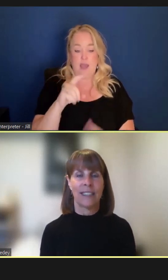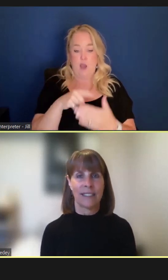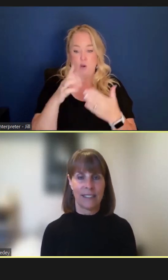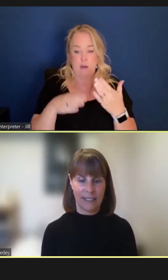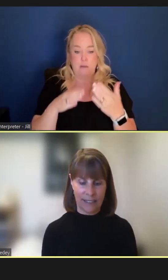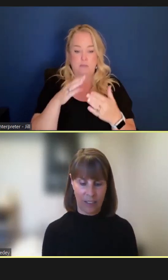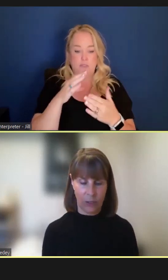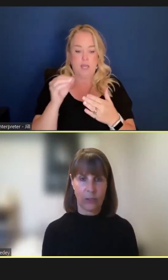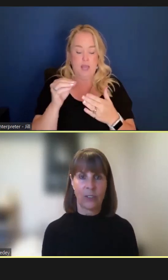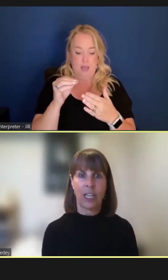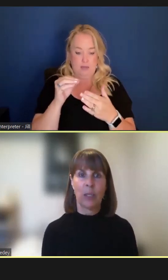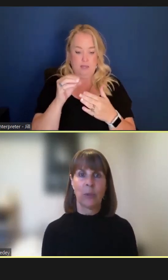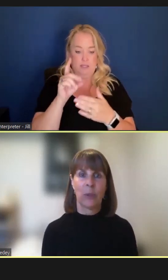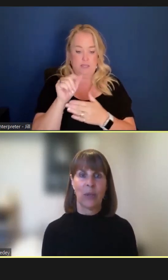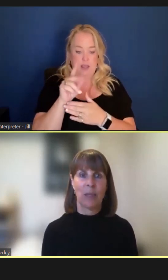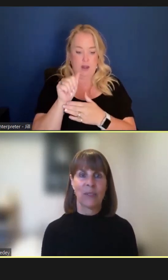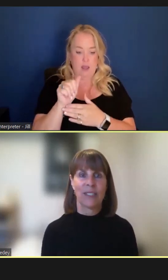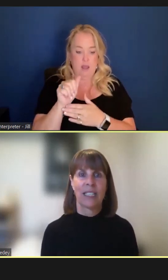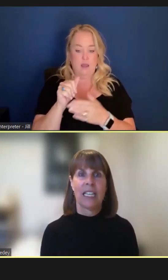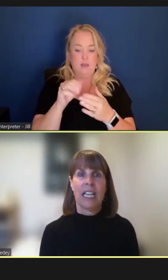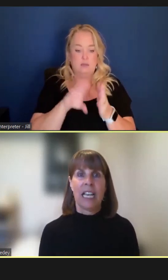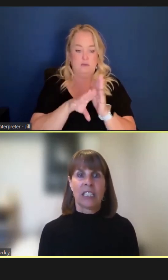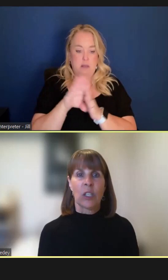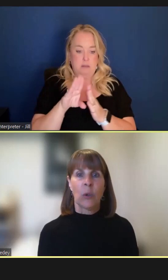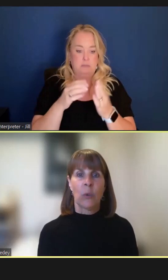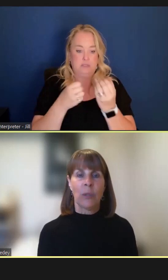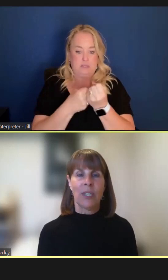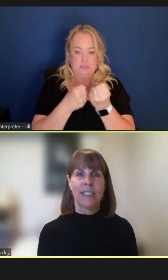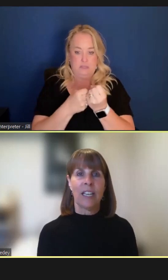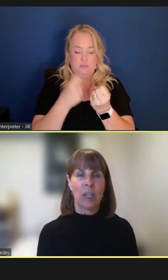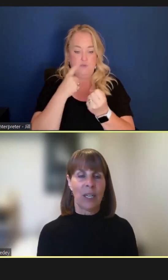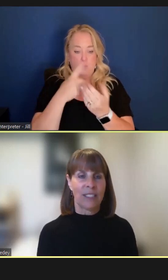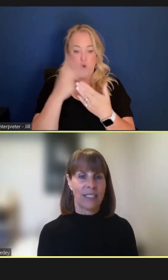Assistance Center for Eddie programs so what are we going to talk about today